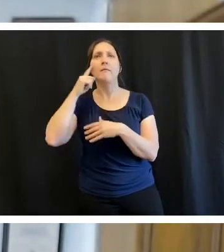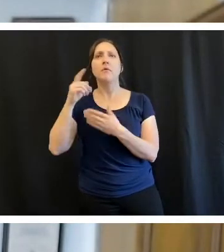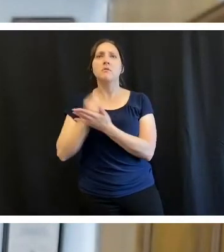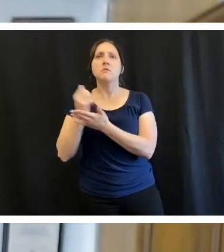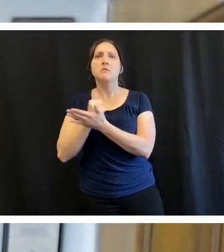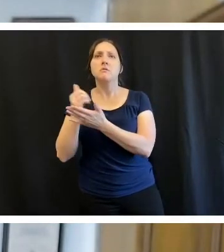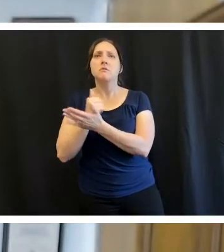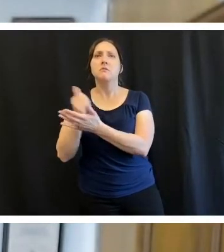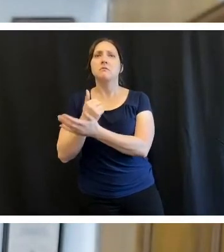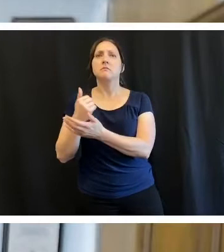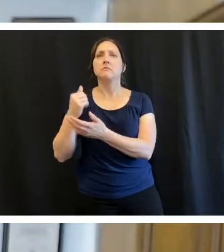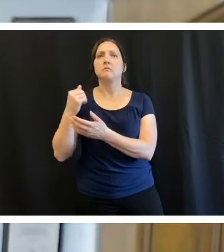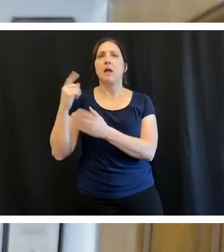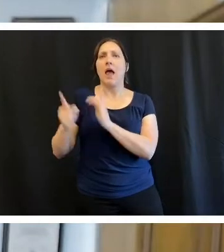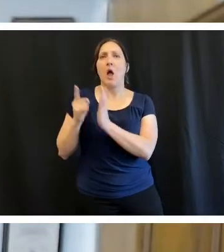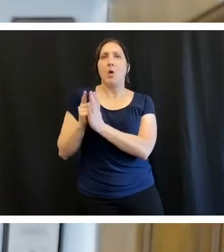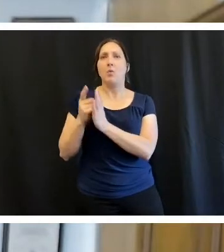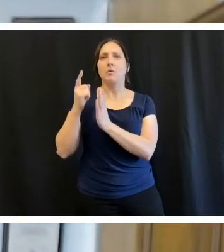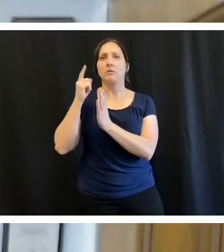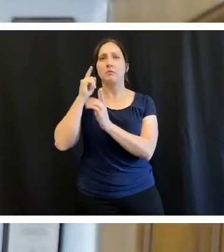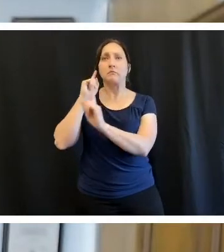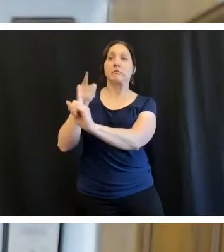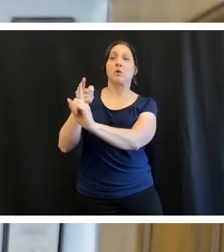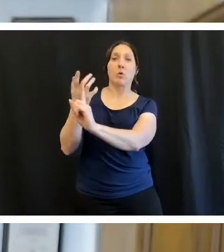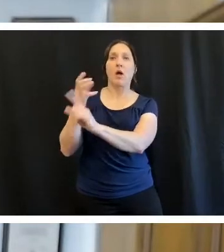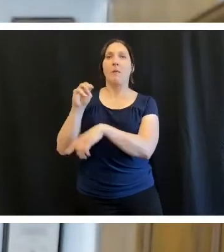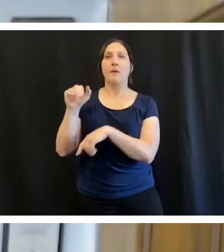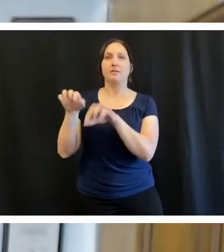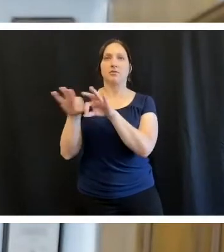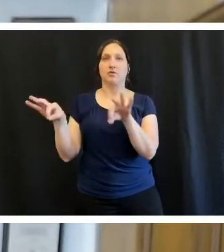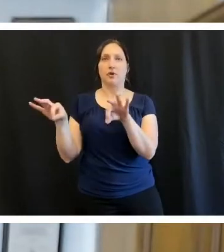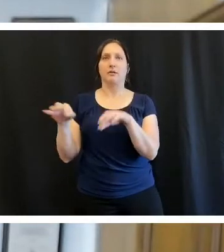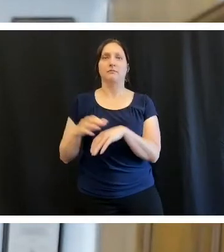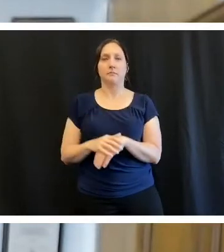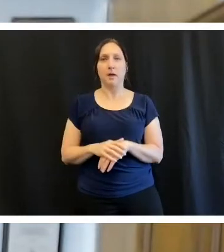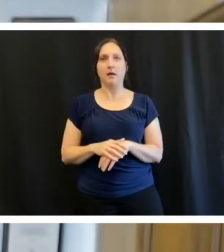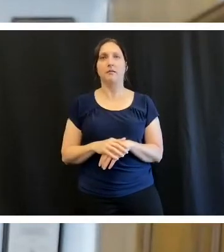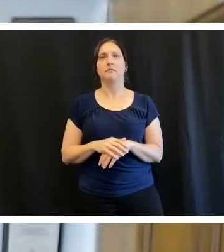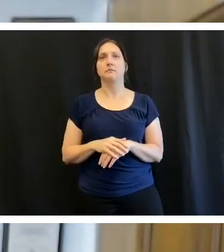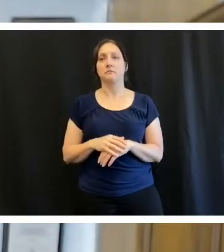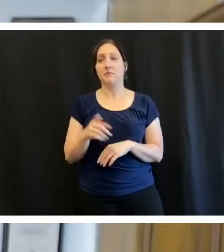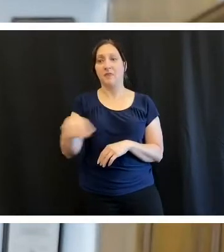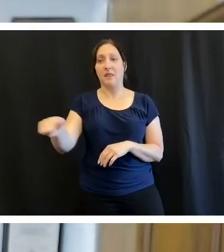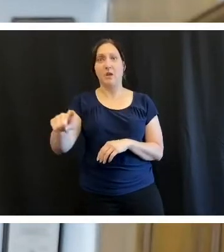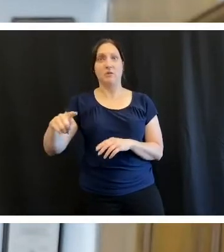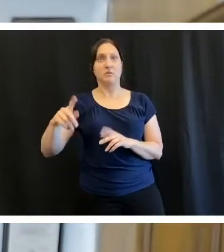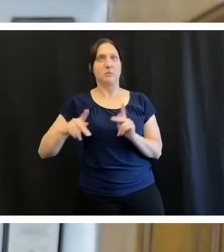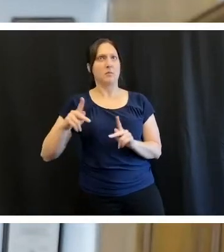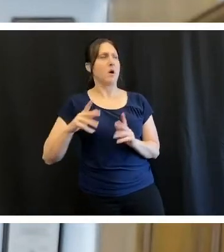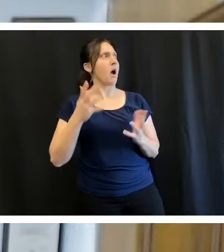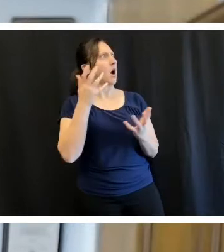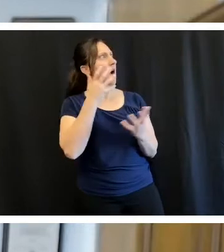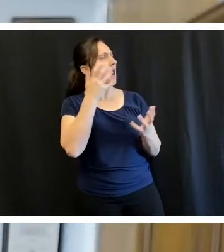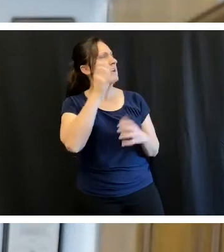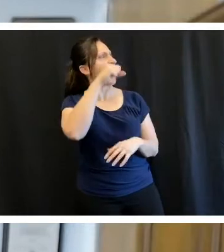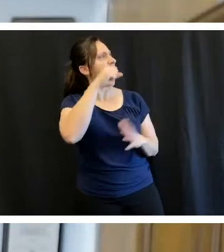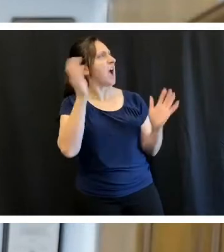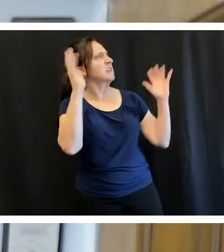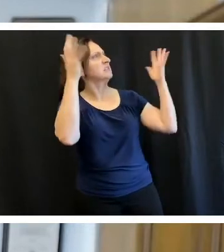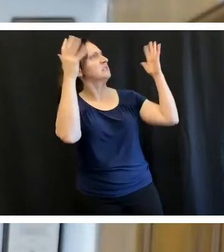And I cannot tell you the reception we received at that event about what he's doing and the great impact